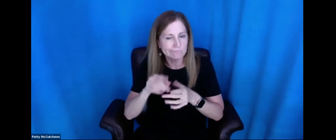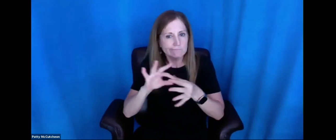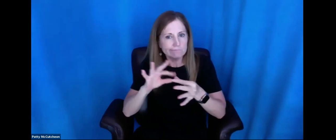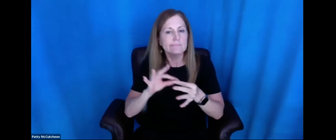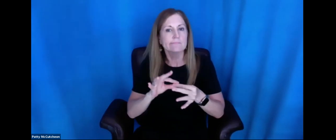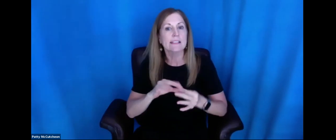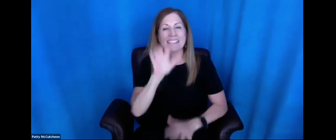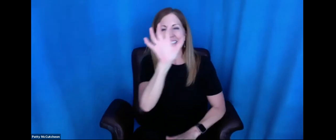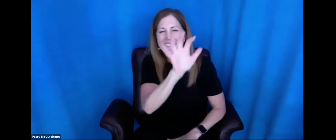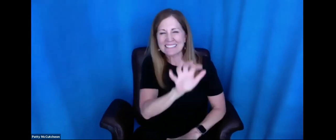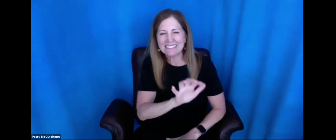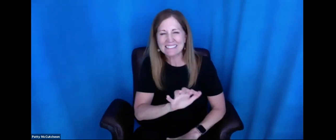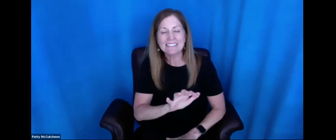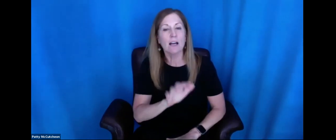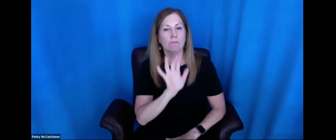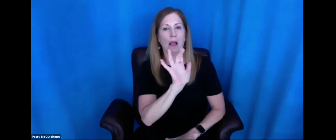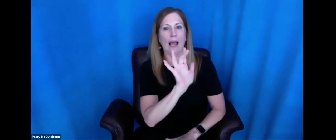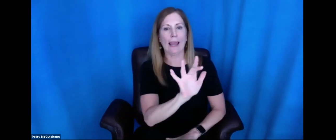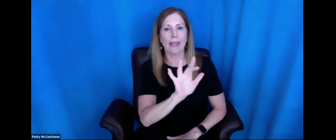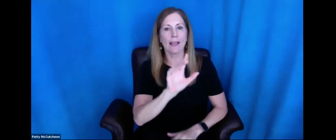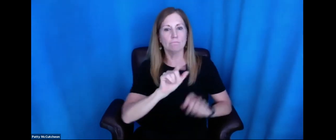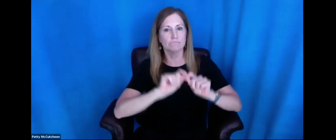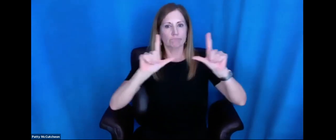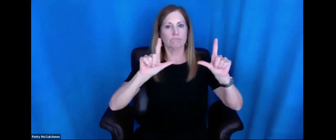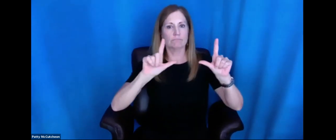we hope, click on a video which will say "On this page,